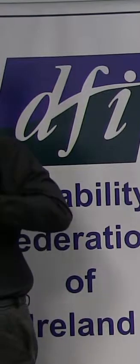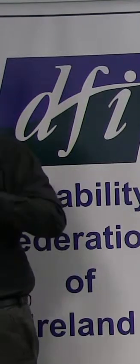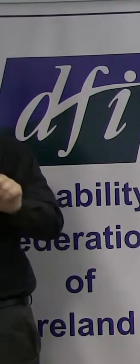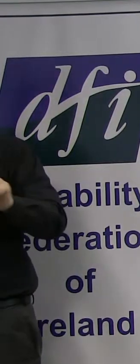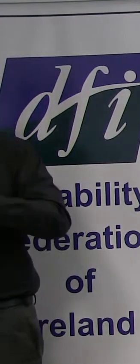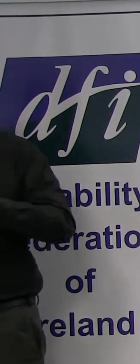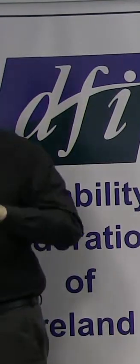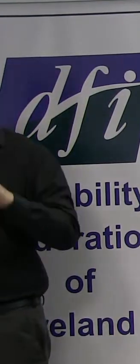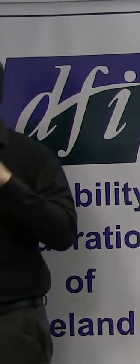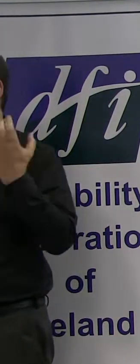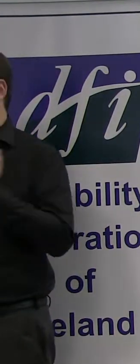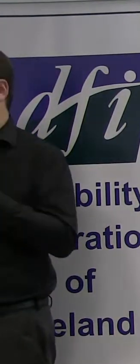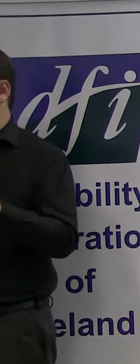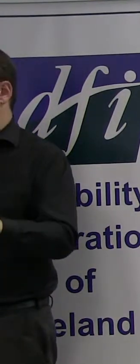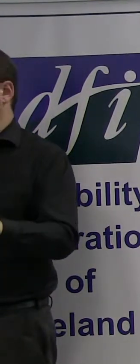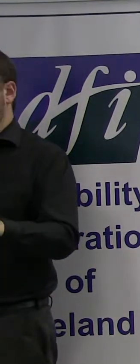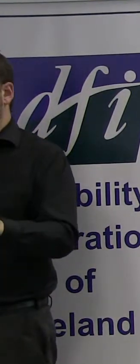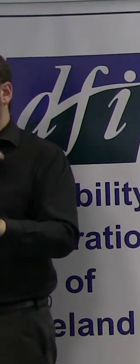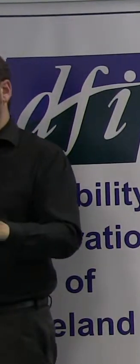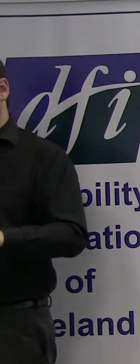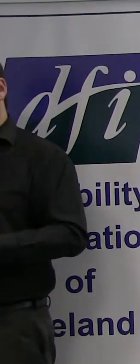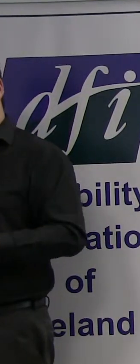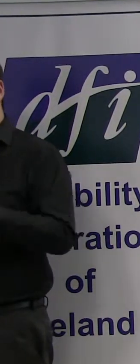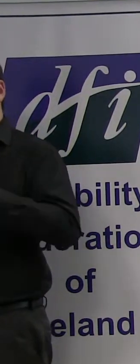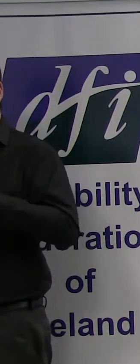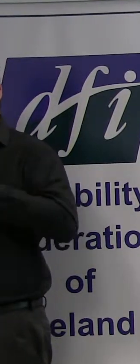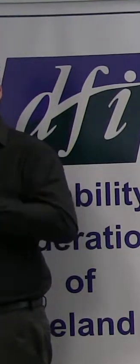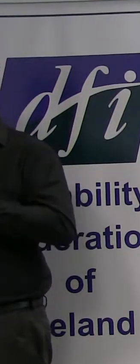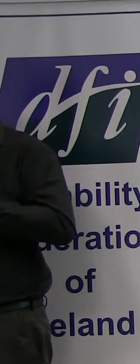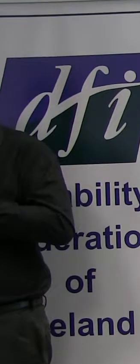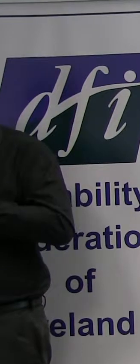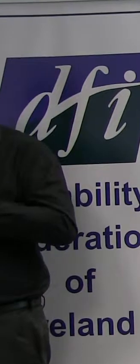important because Ireland doesn't stand still and what was needed twenty or